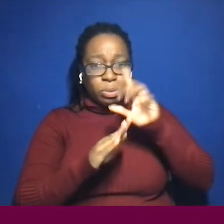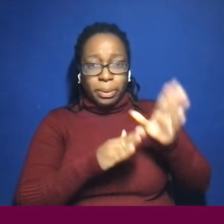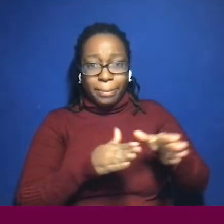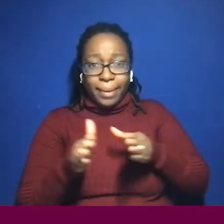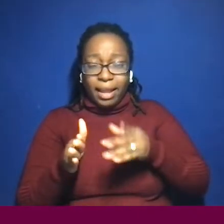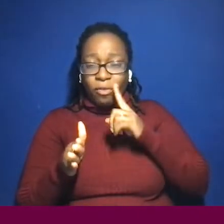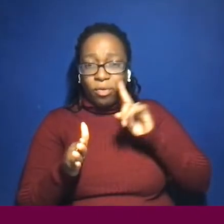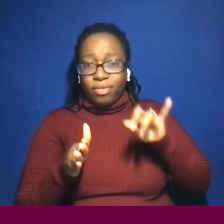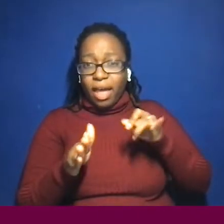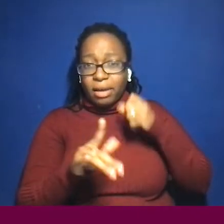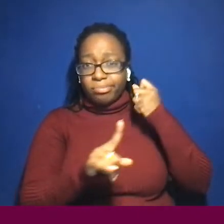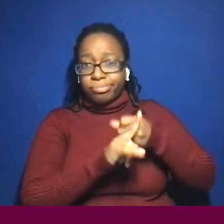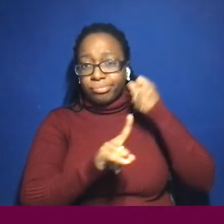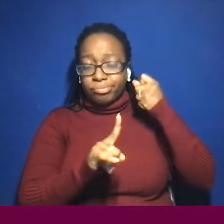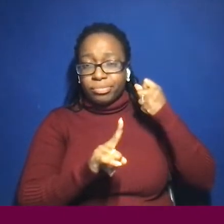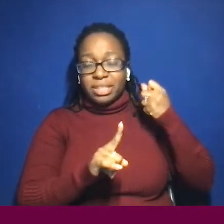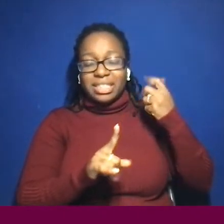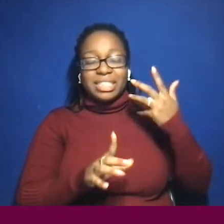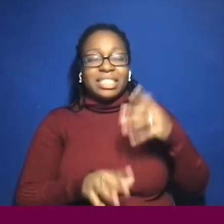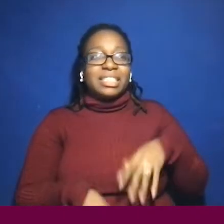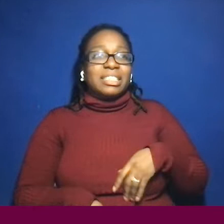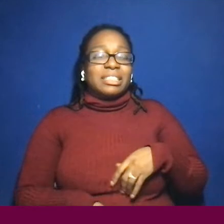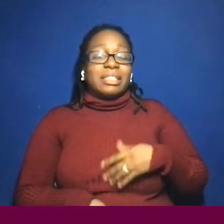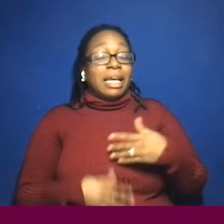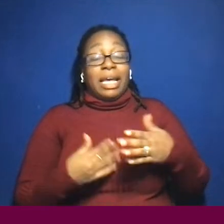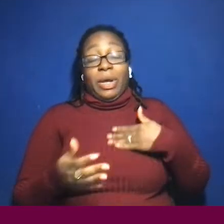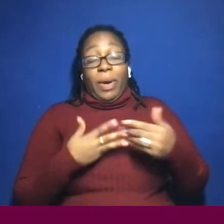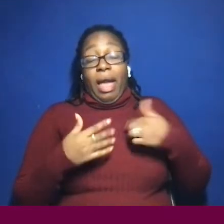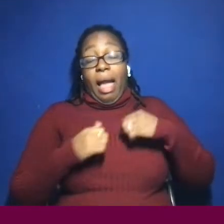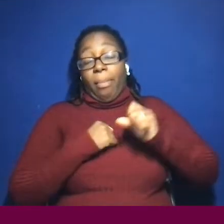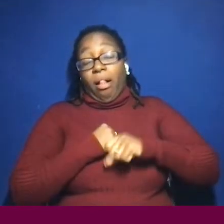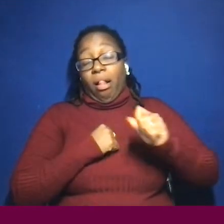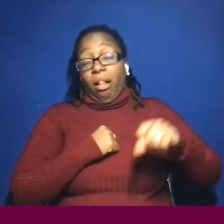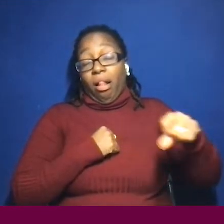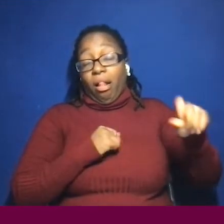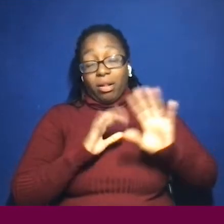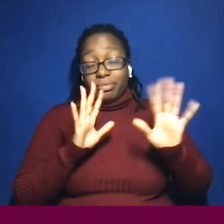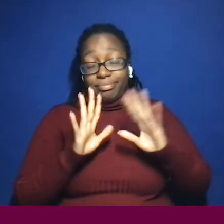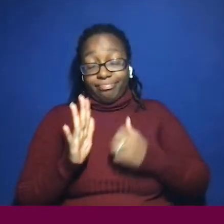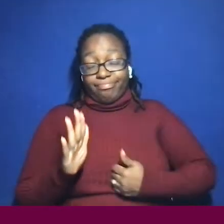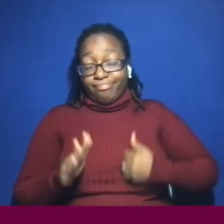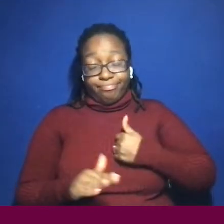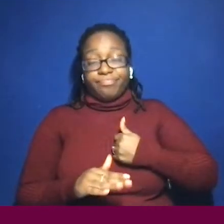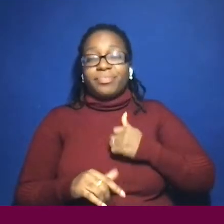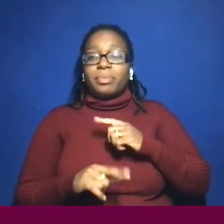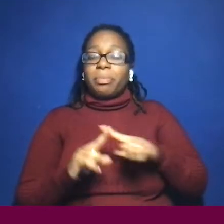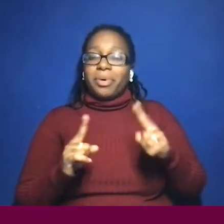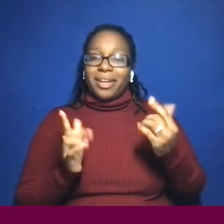So anyways, I'm going on and on about that. So I guess just telling those stories,